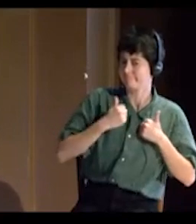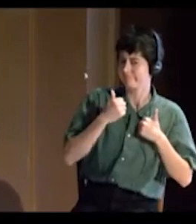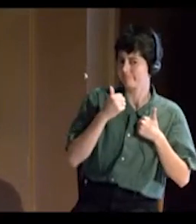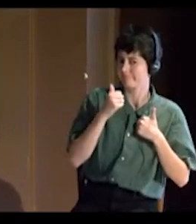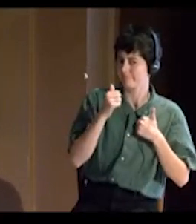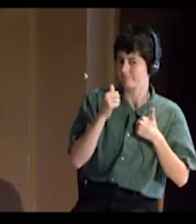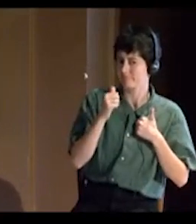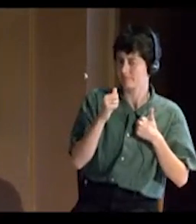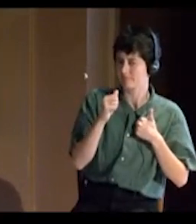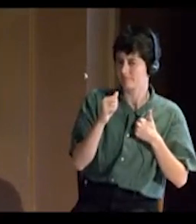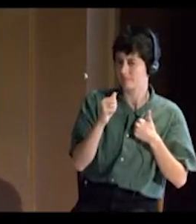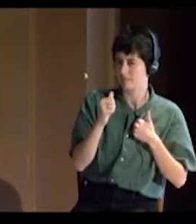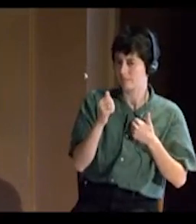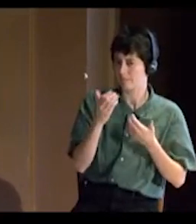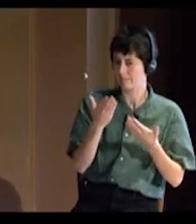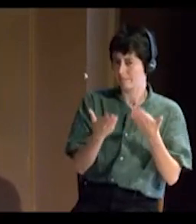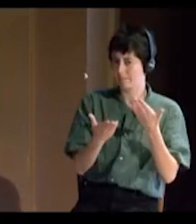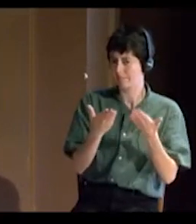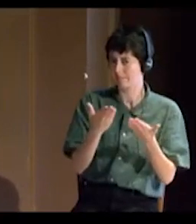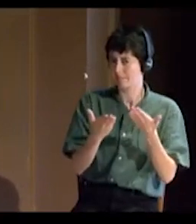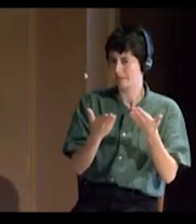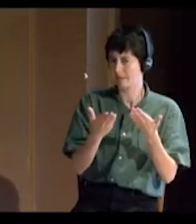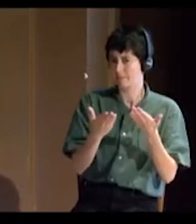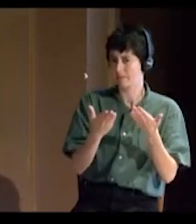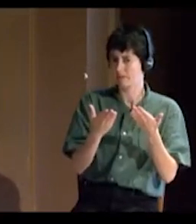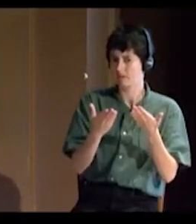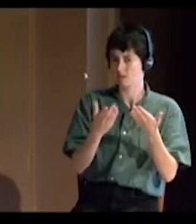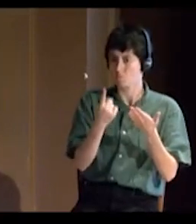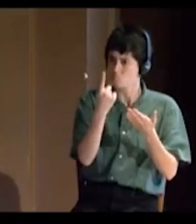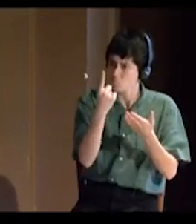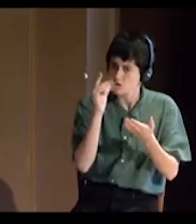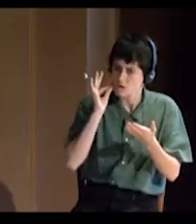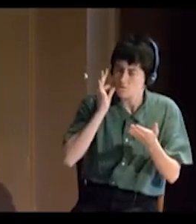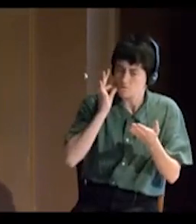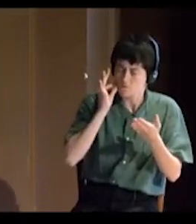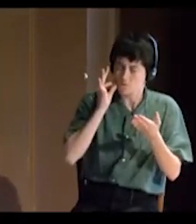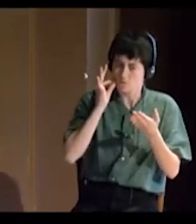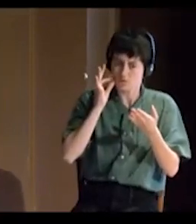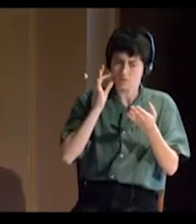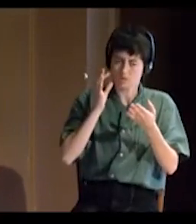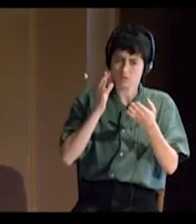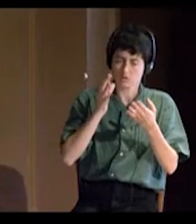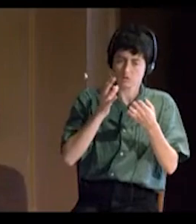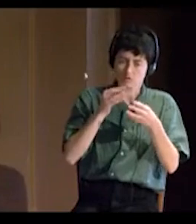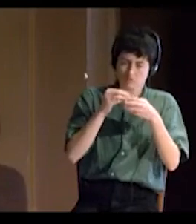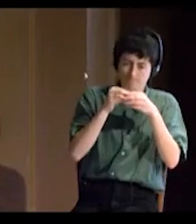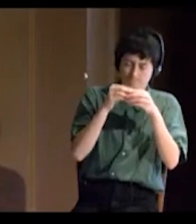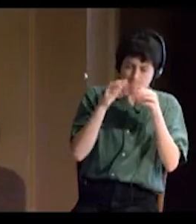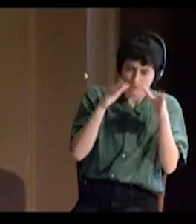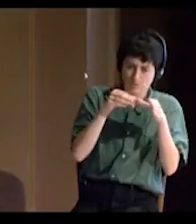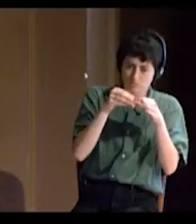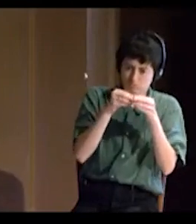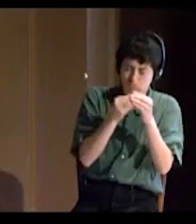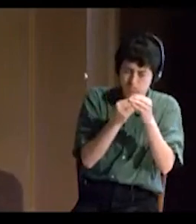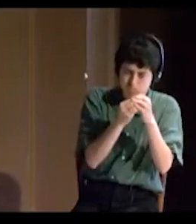and less energy into making a single fruit like a peach, you know, that it would be more likely to get consumed and dispersed by something.